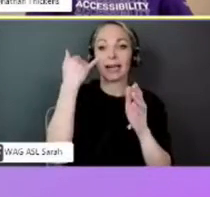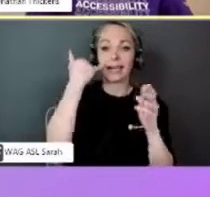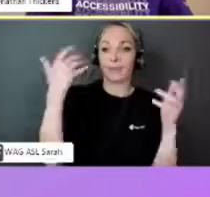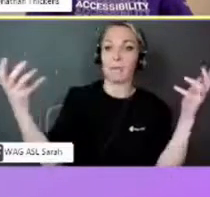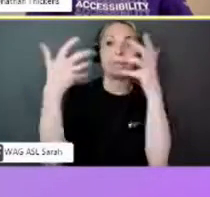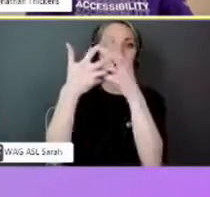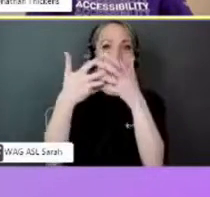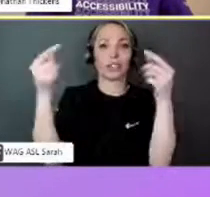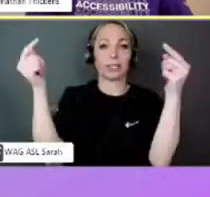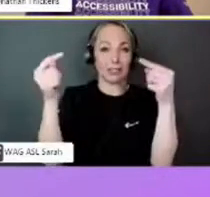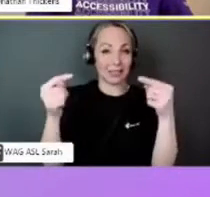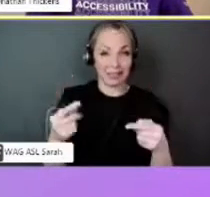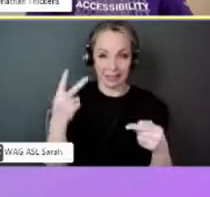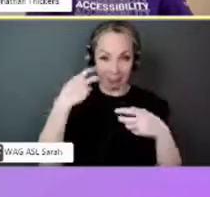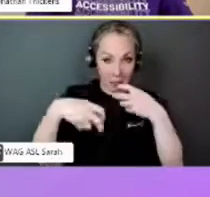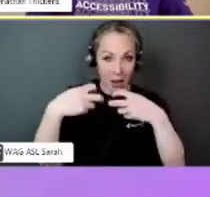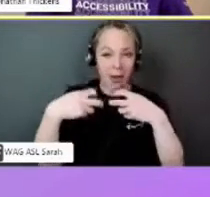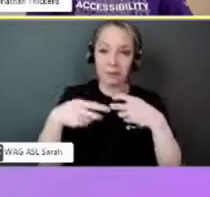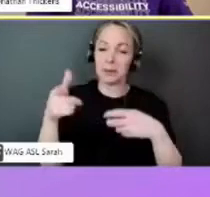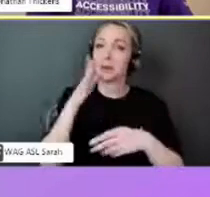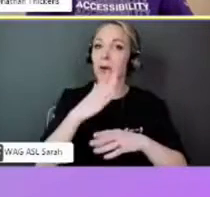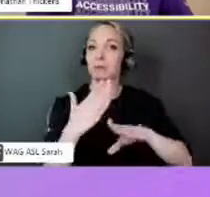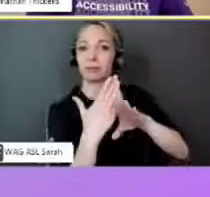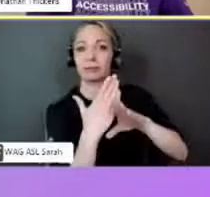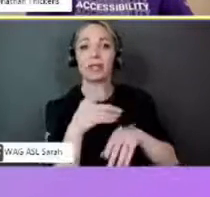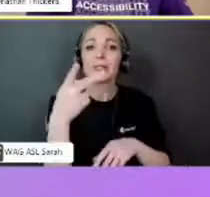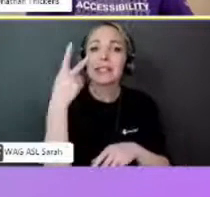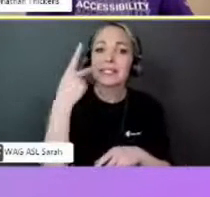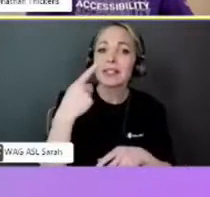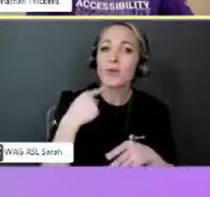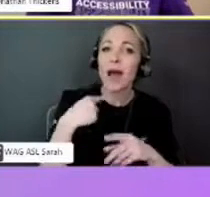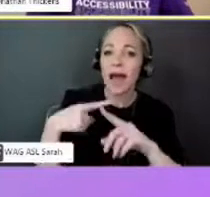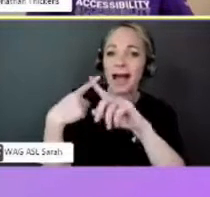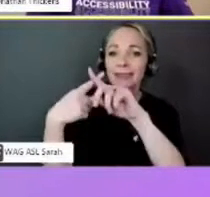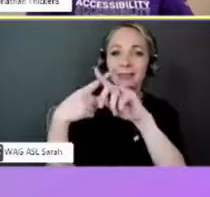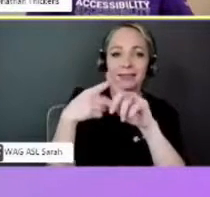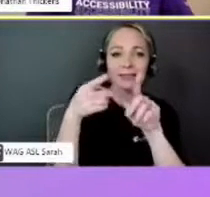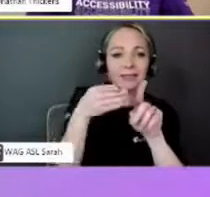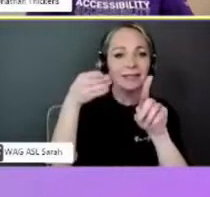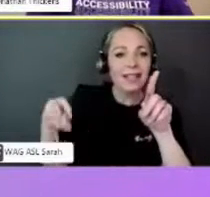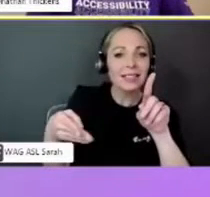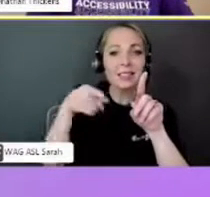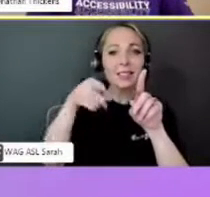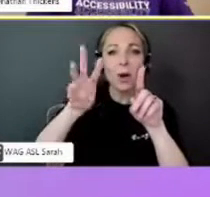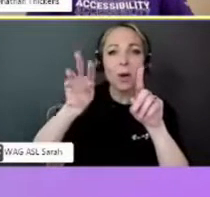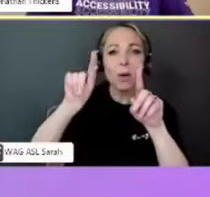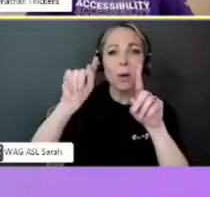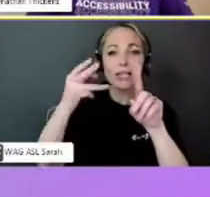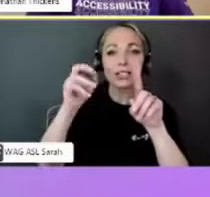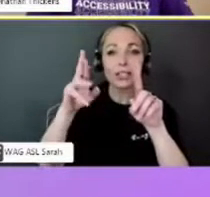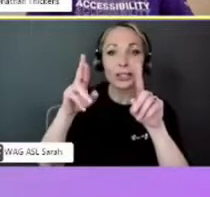The first one on the right showed the classic red X next to the Watcher check. It's detected too many accessibility violations